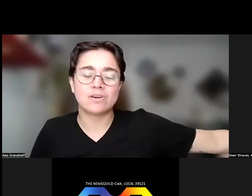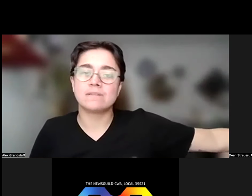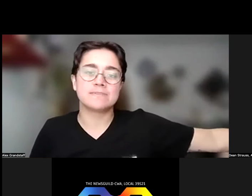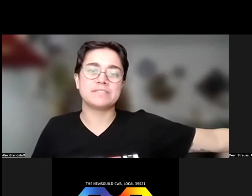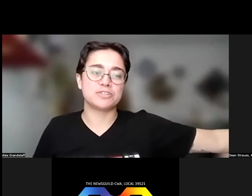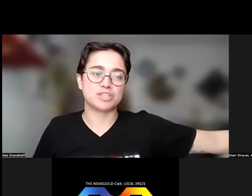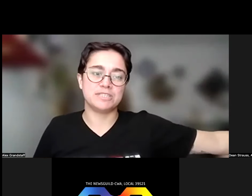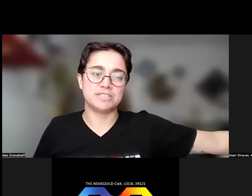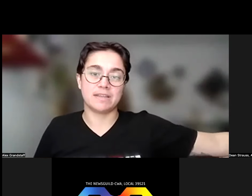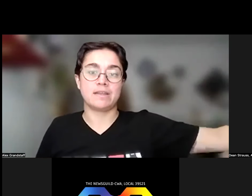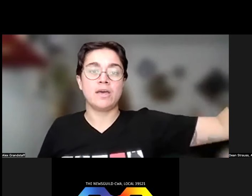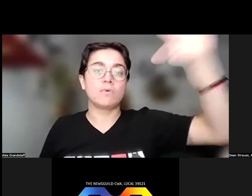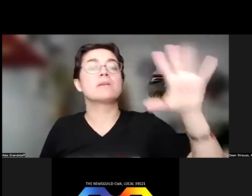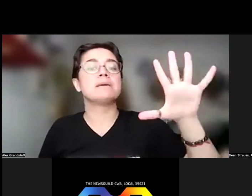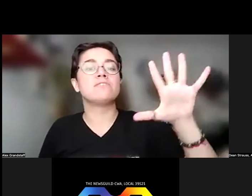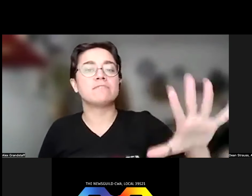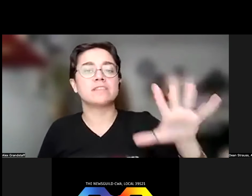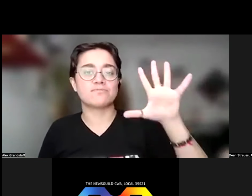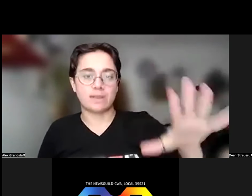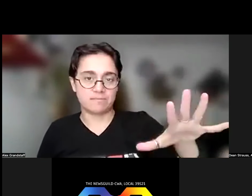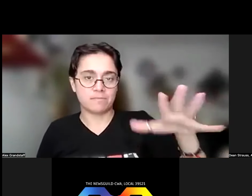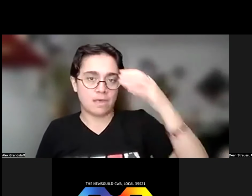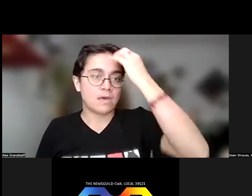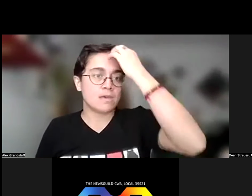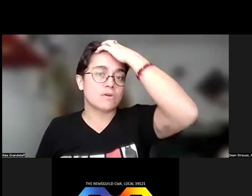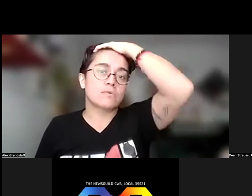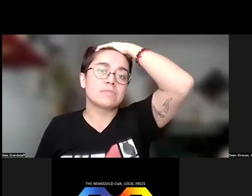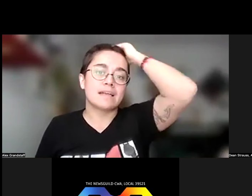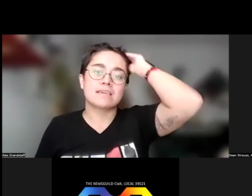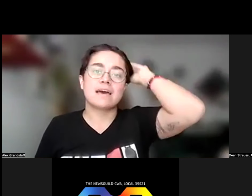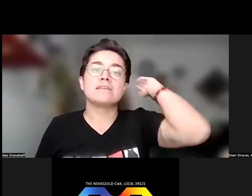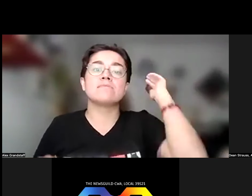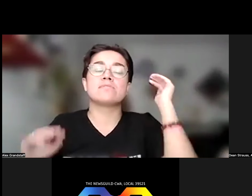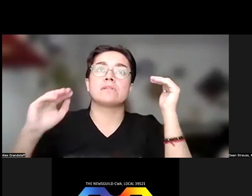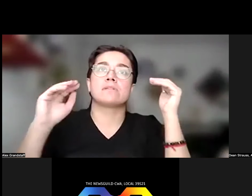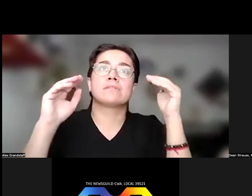need the services - we want them to be involved in that process. We do not want them to